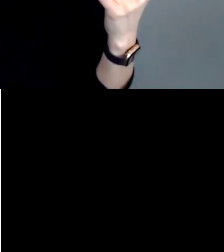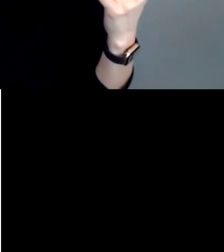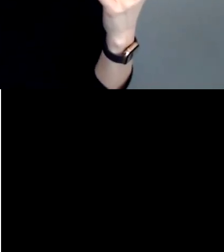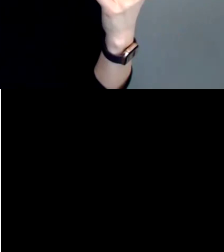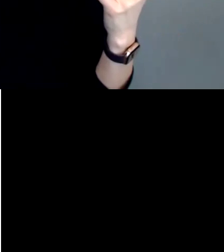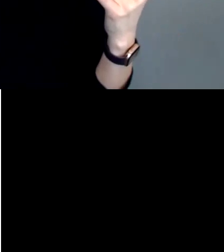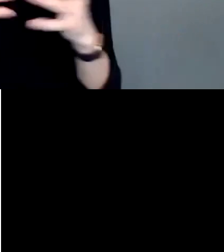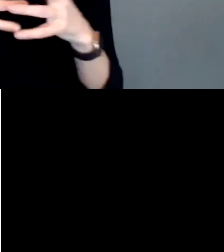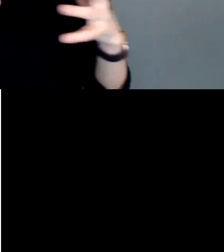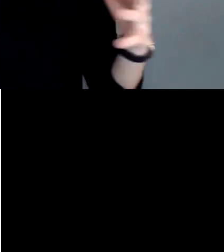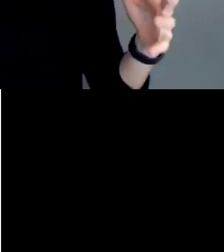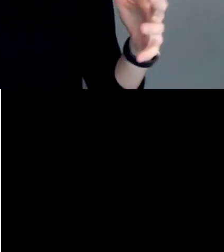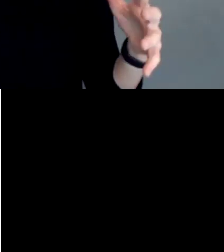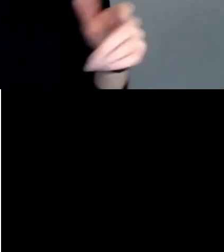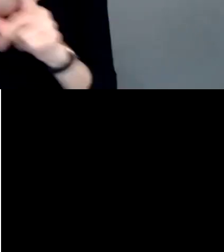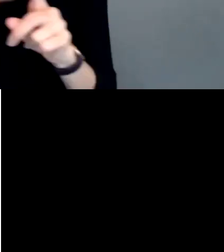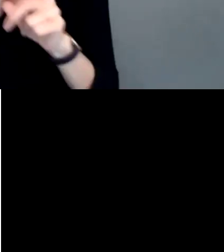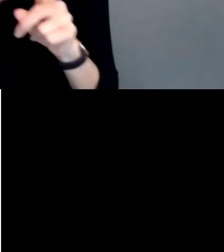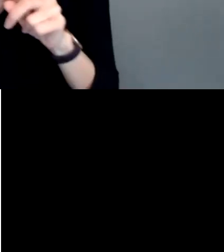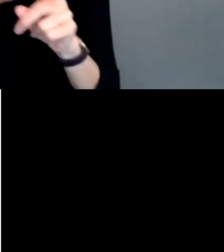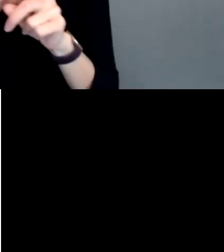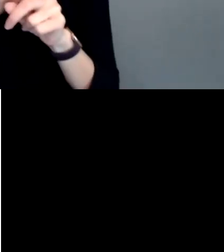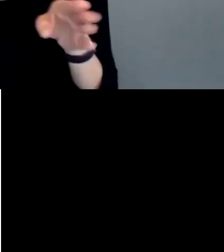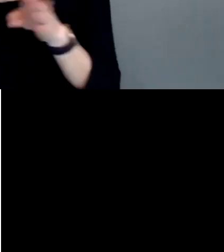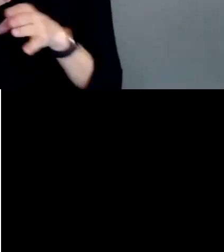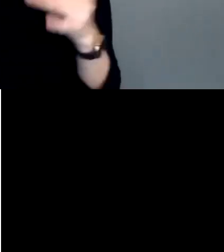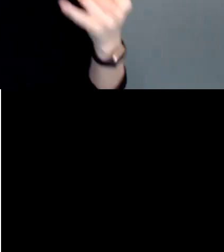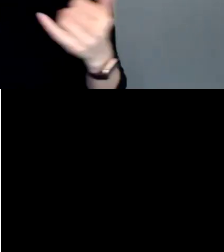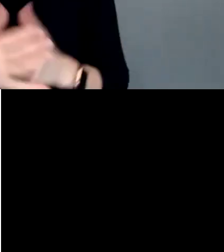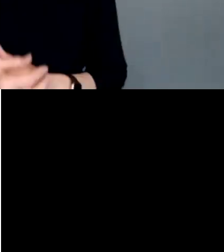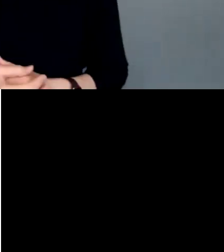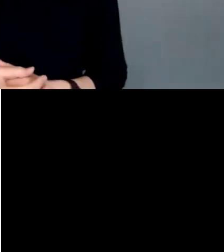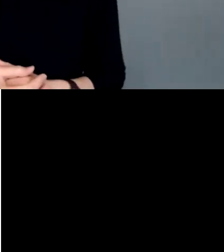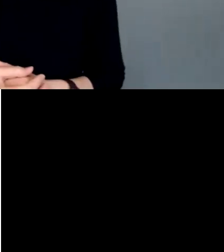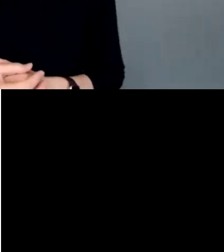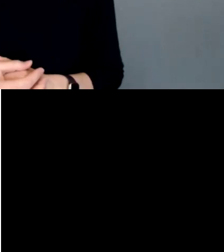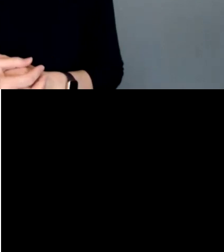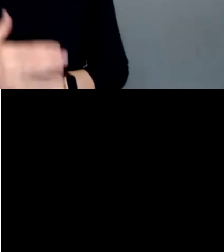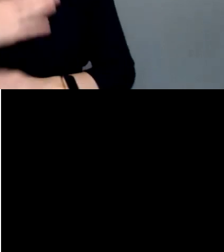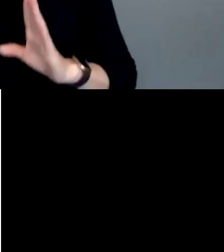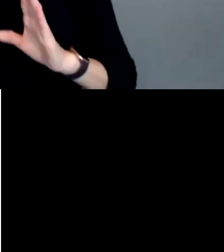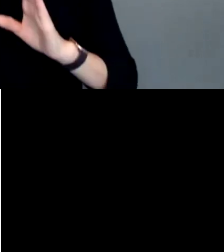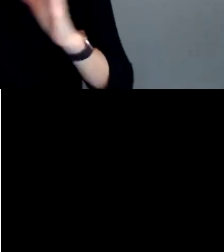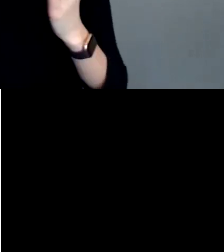field right now. My number one recommendation would just be